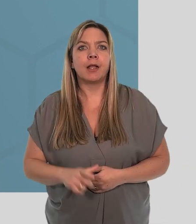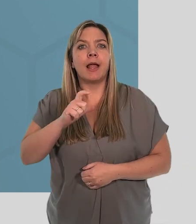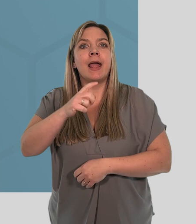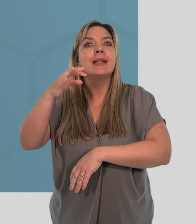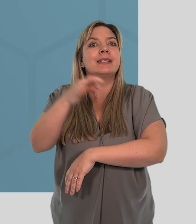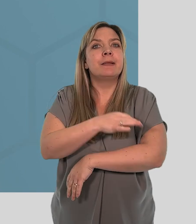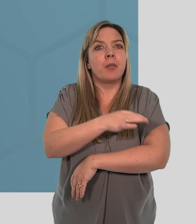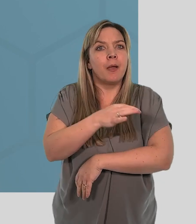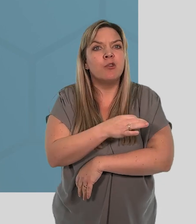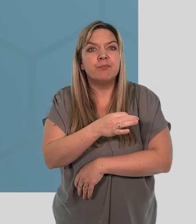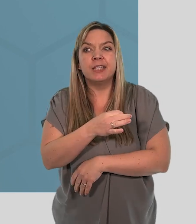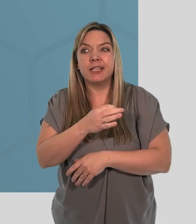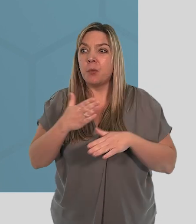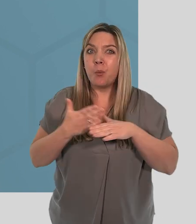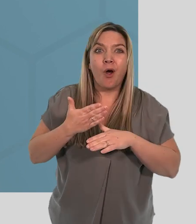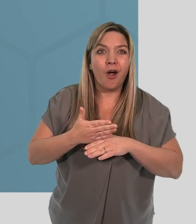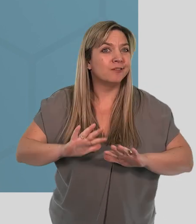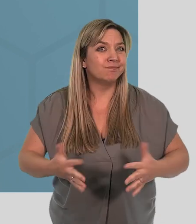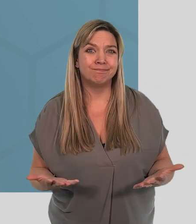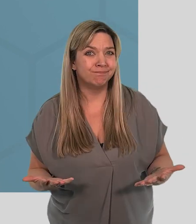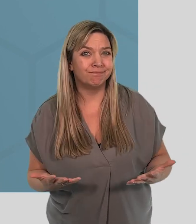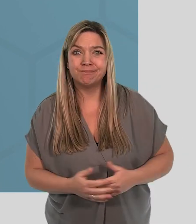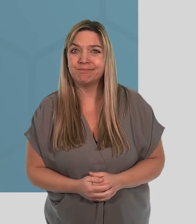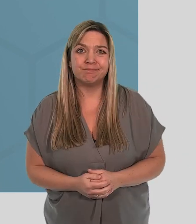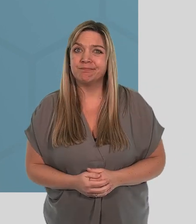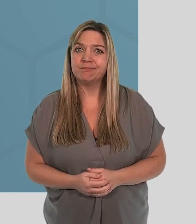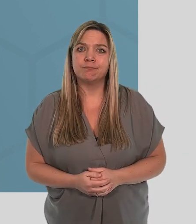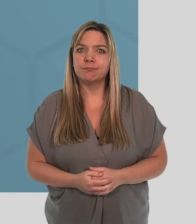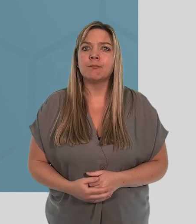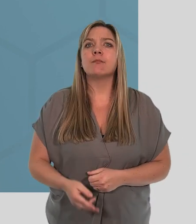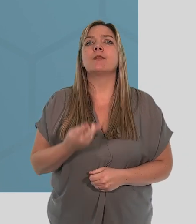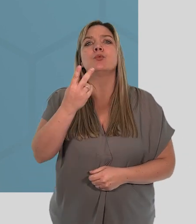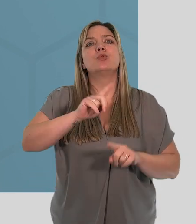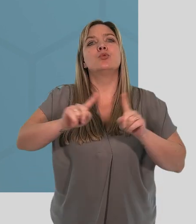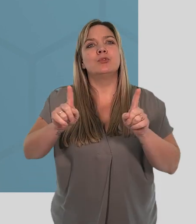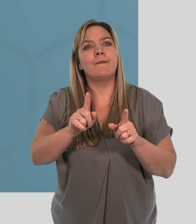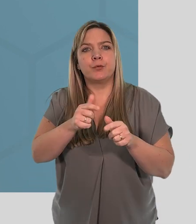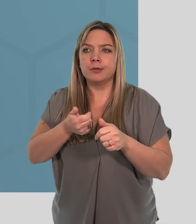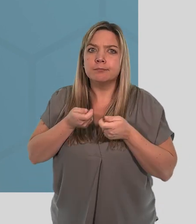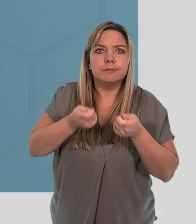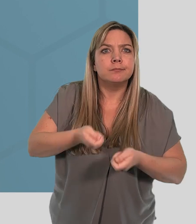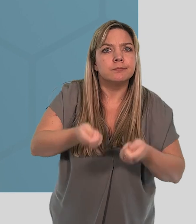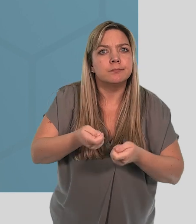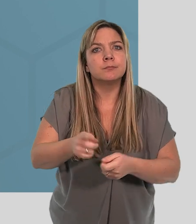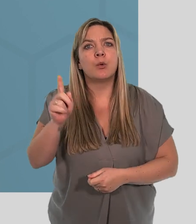The 2 classes of therapy that are most applied are checkpoint inhibitors and targeted therapies.